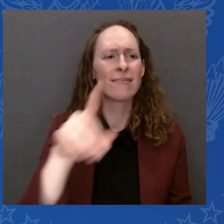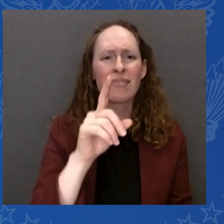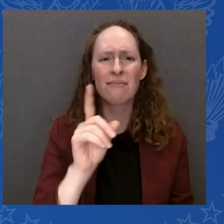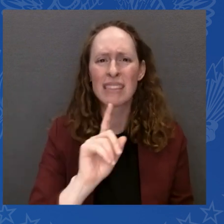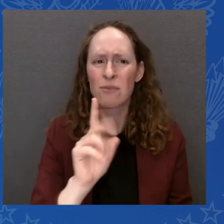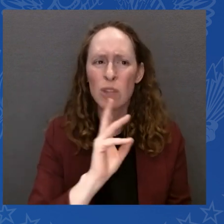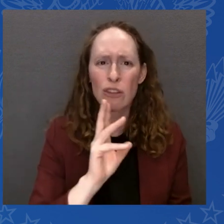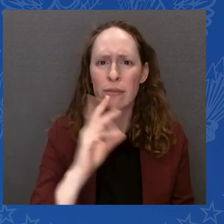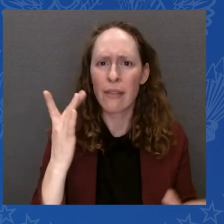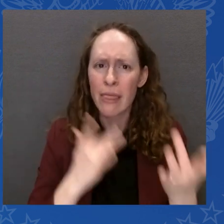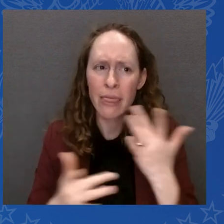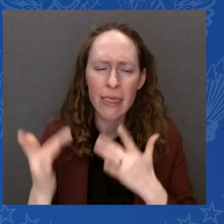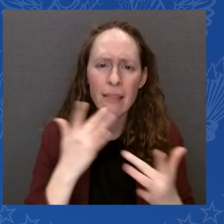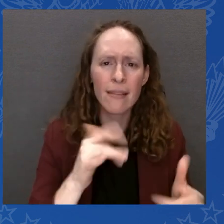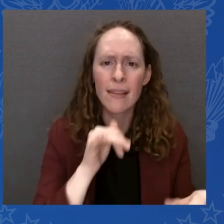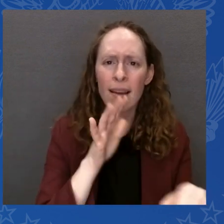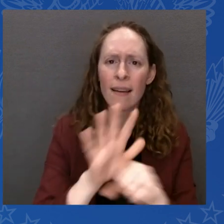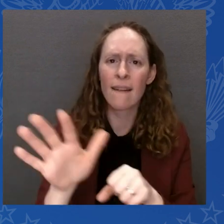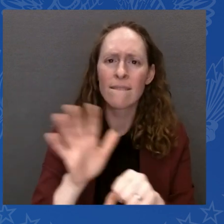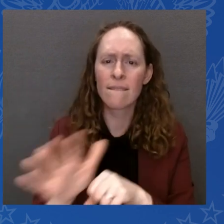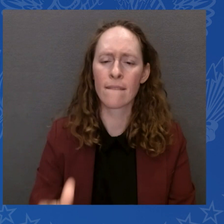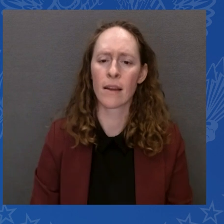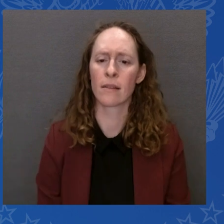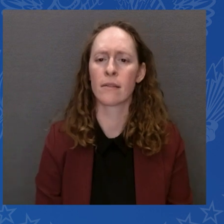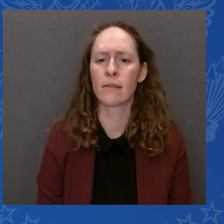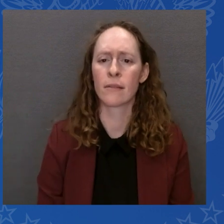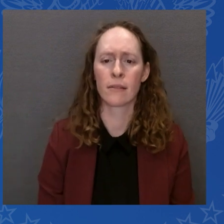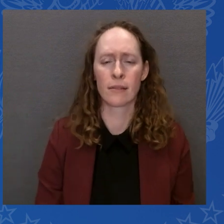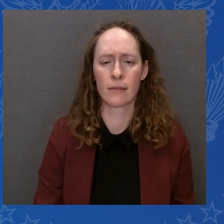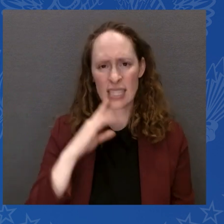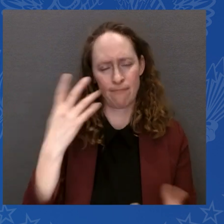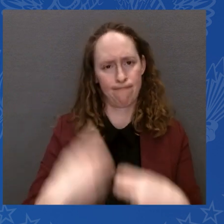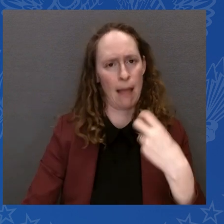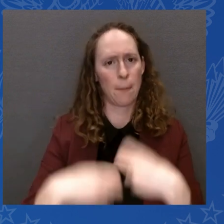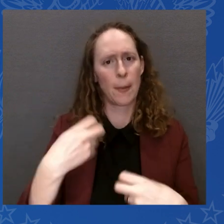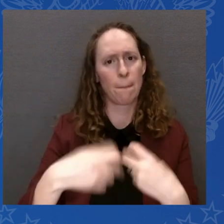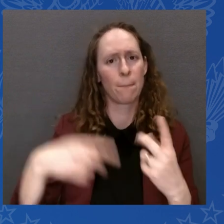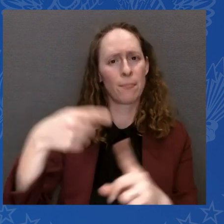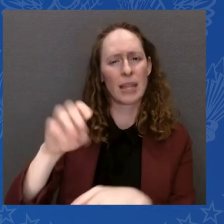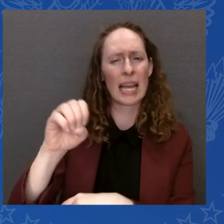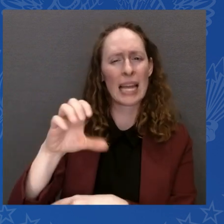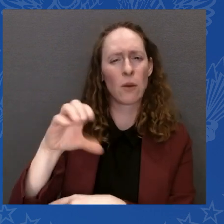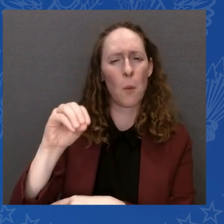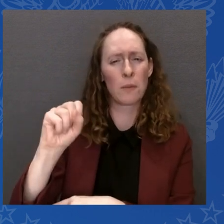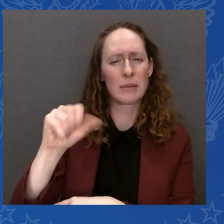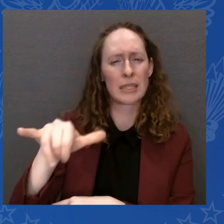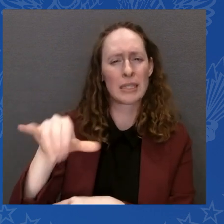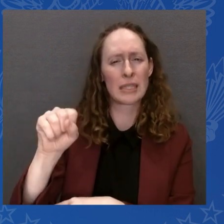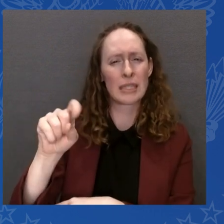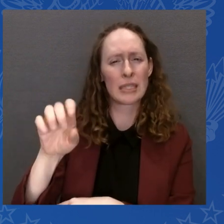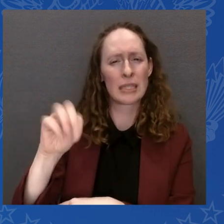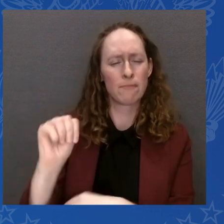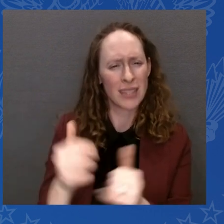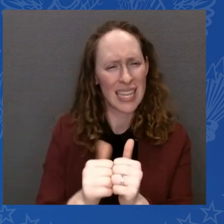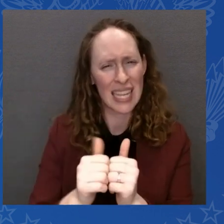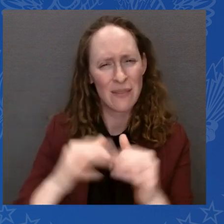So we have to invest in stronger infrastructure to lessen the impact to these disasters, because they become cumulative, in a sense.